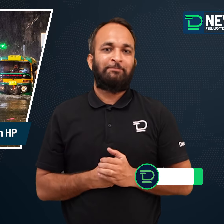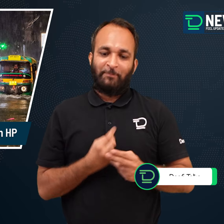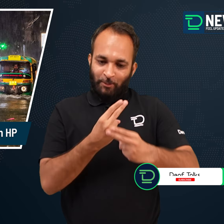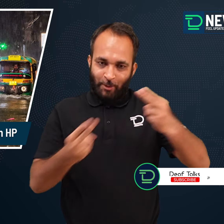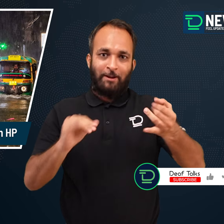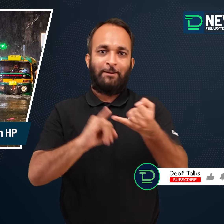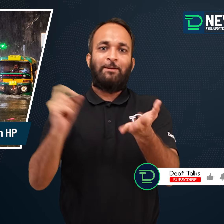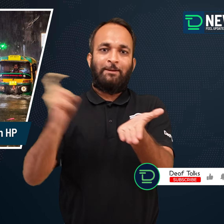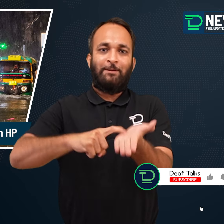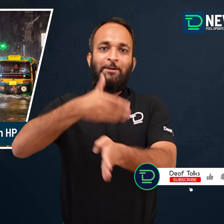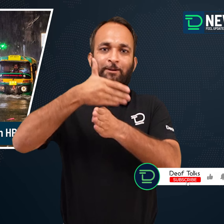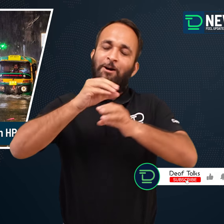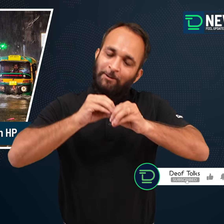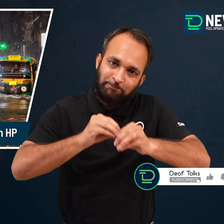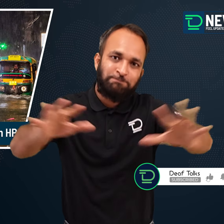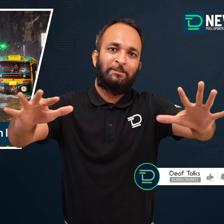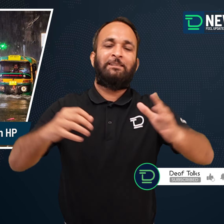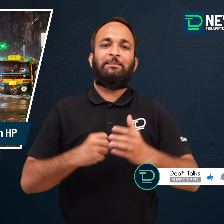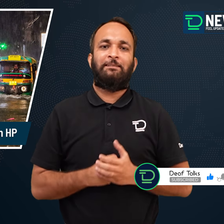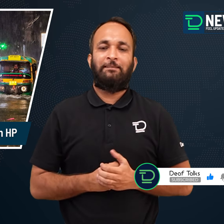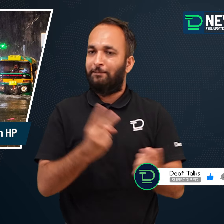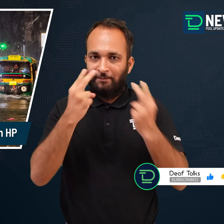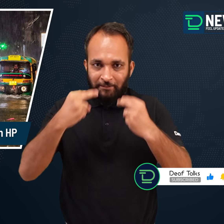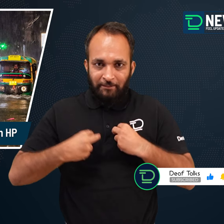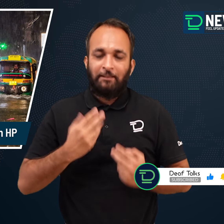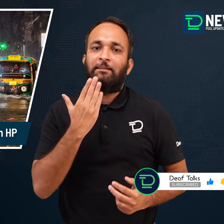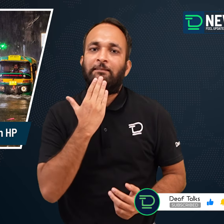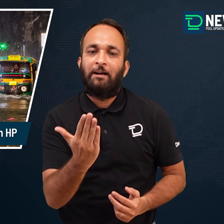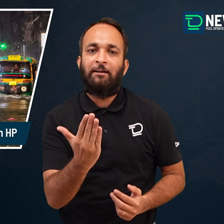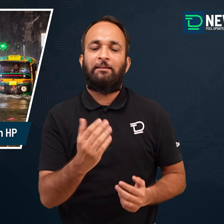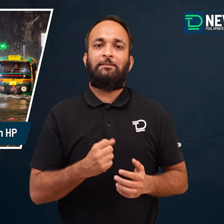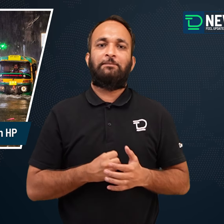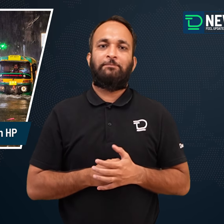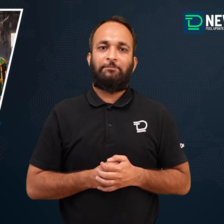Thanks for watching the news.